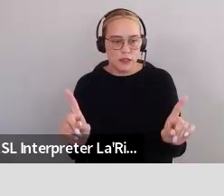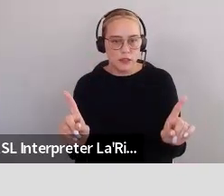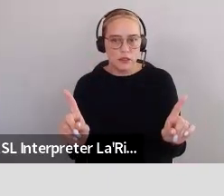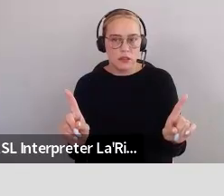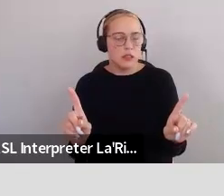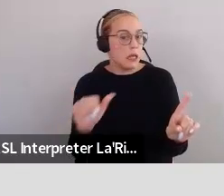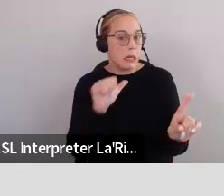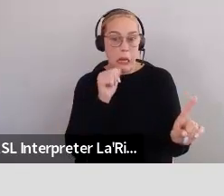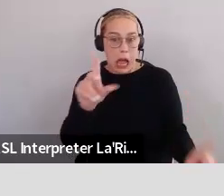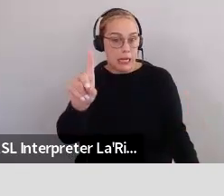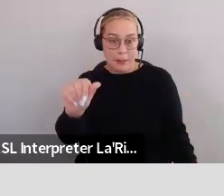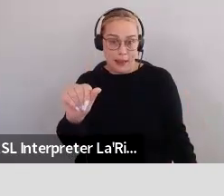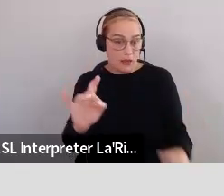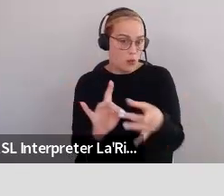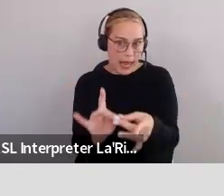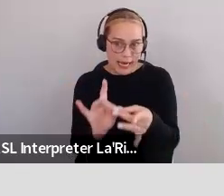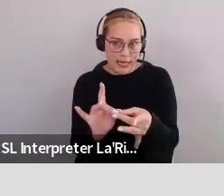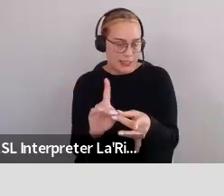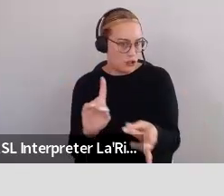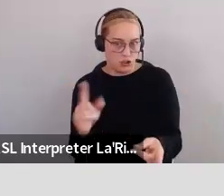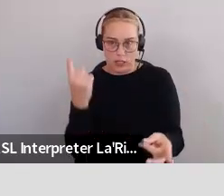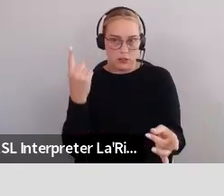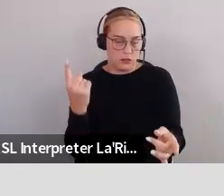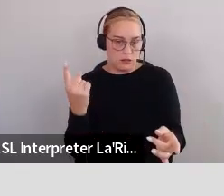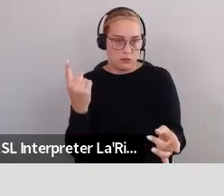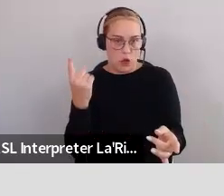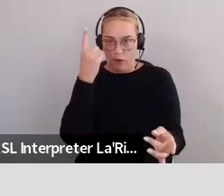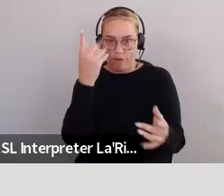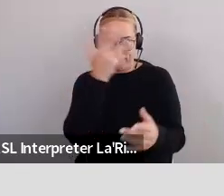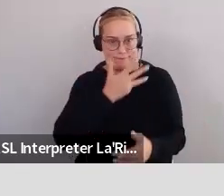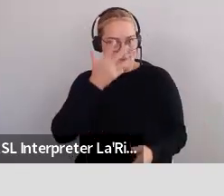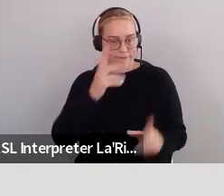covered under the ADA. Some things might be where we have seen cases where